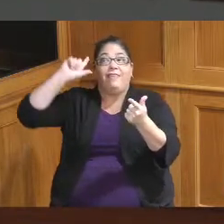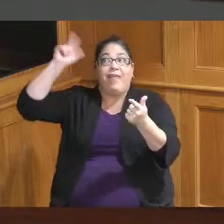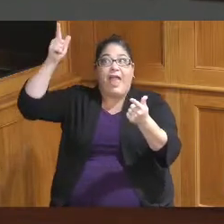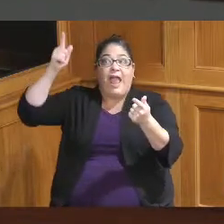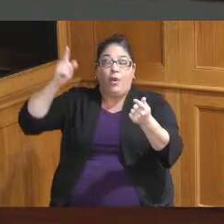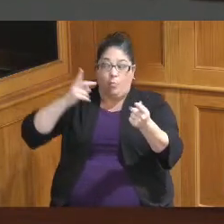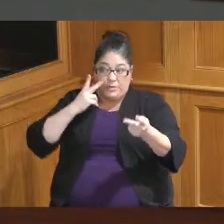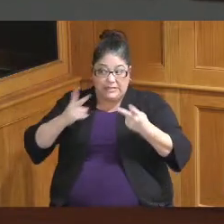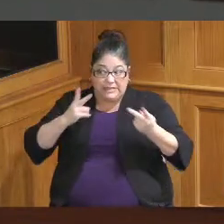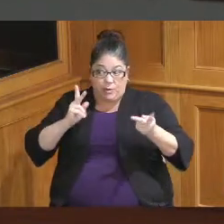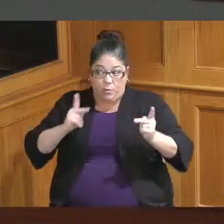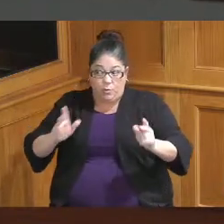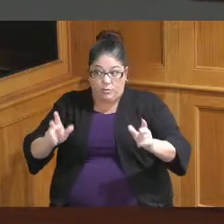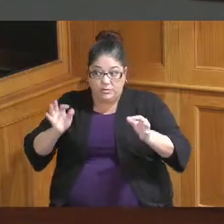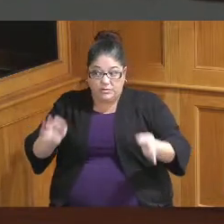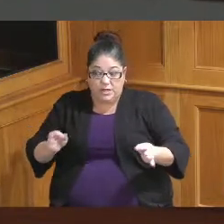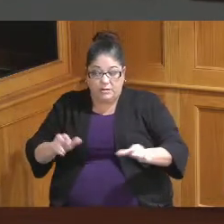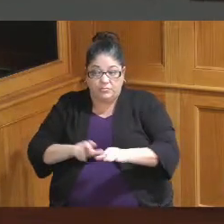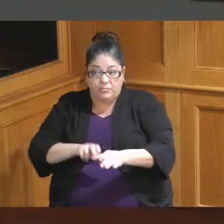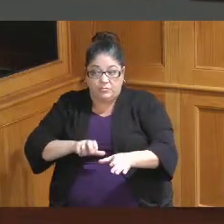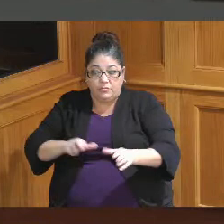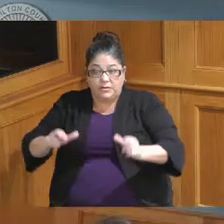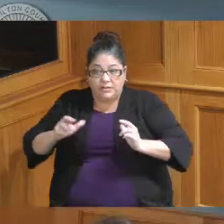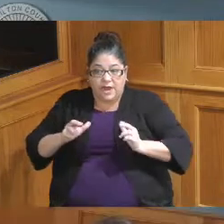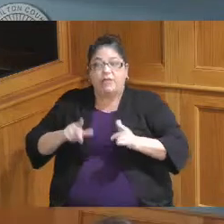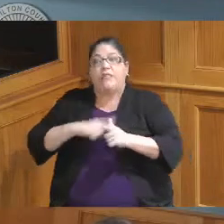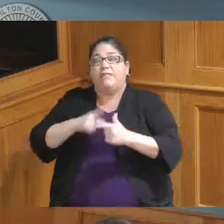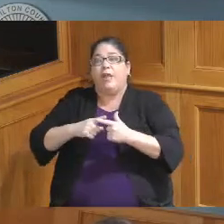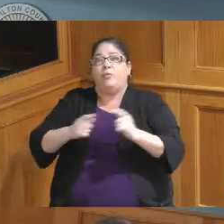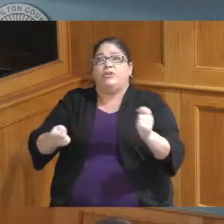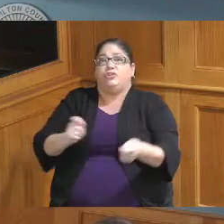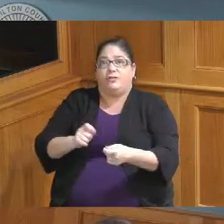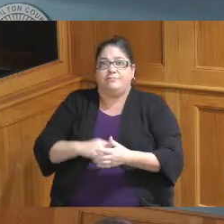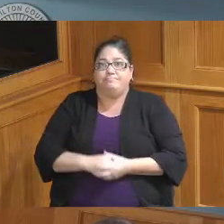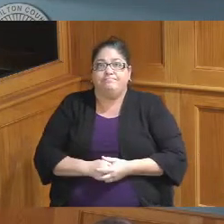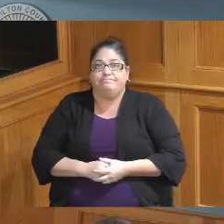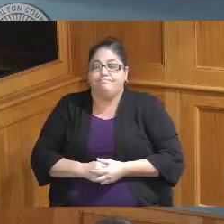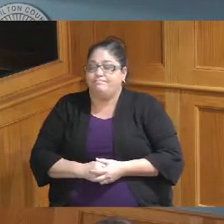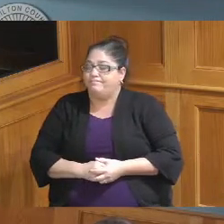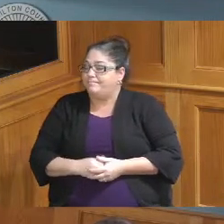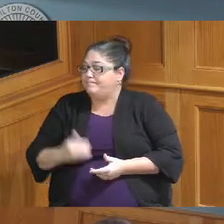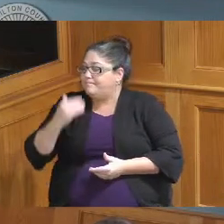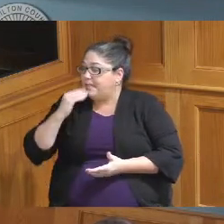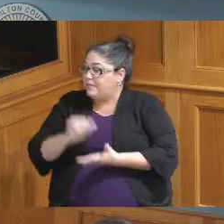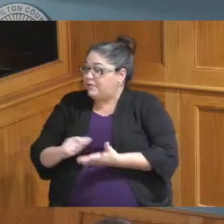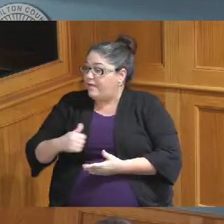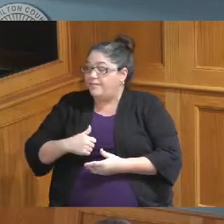seeing so on this okay thank you that's all I have that's all you have okay I'll make a motion to